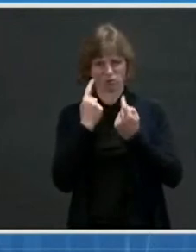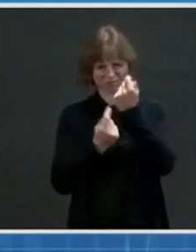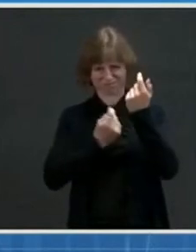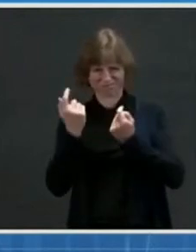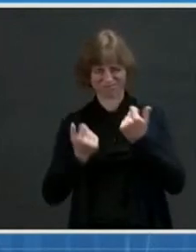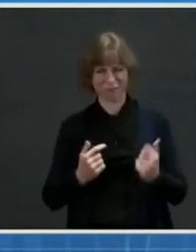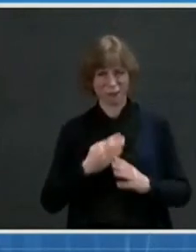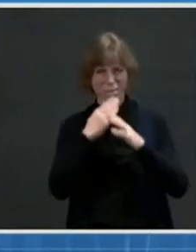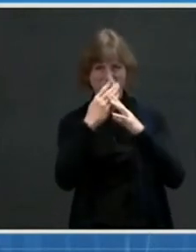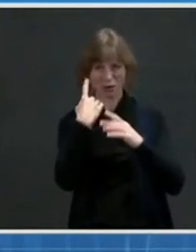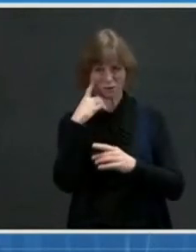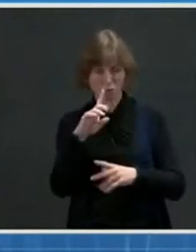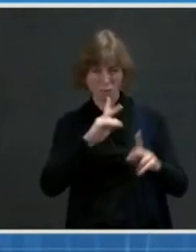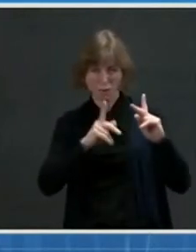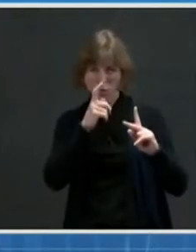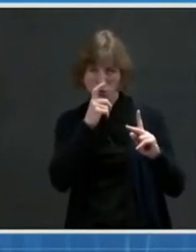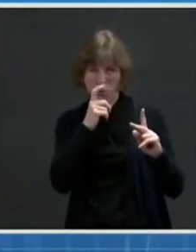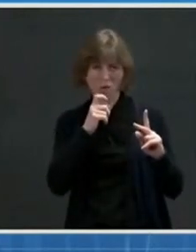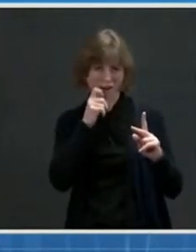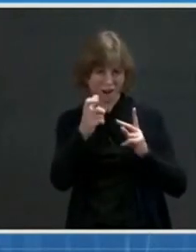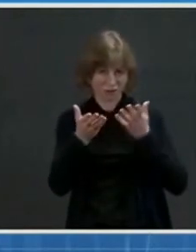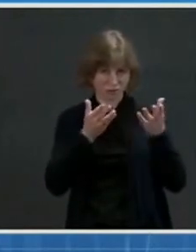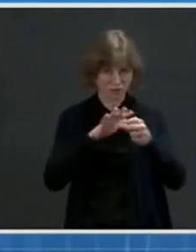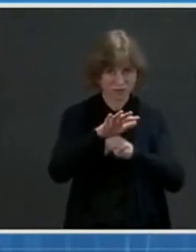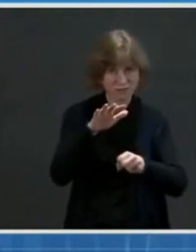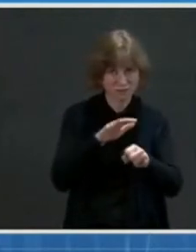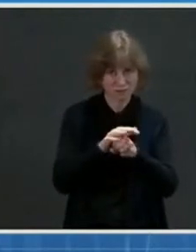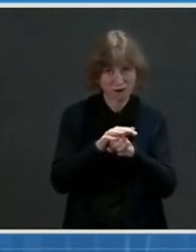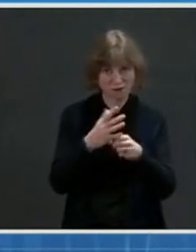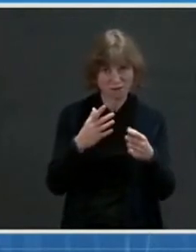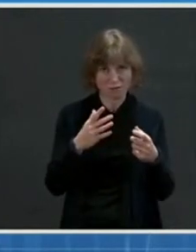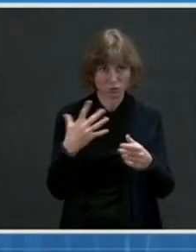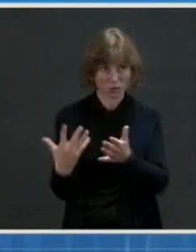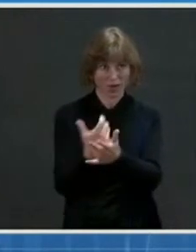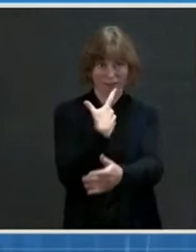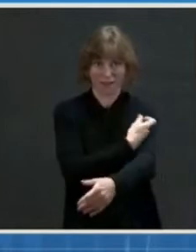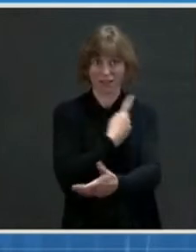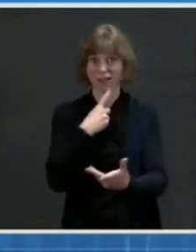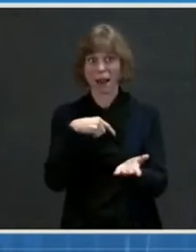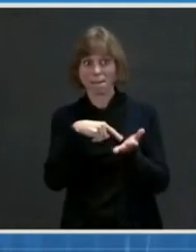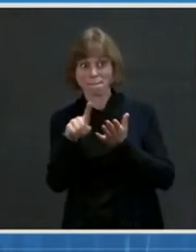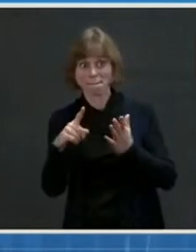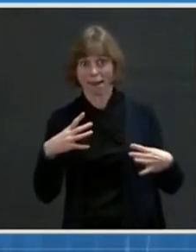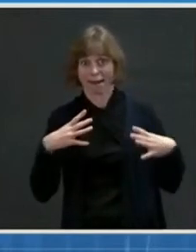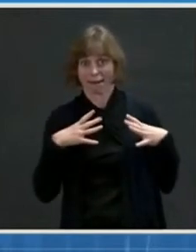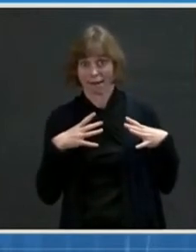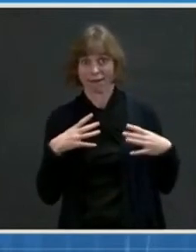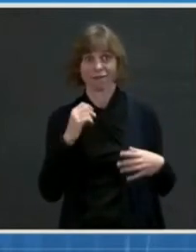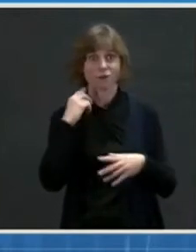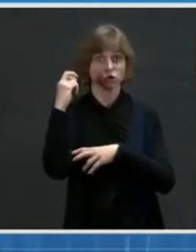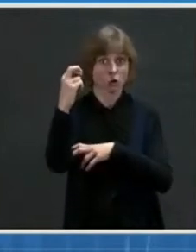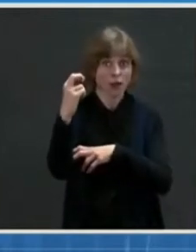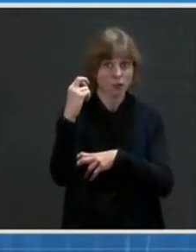BARRIERS THAT UNDER SERVED COMMUNITIES ARE FACING TO VACCINATIONS.